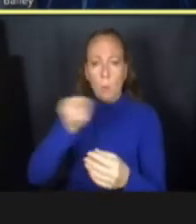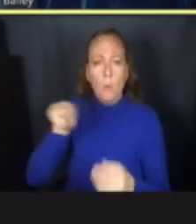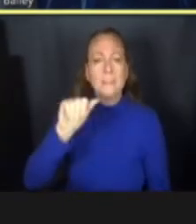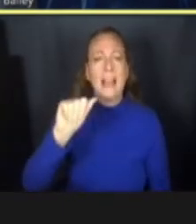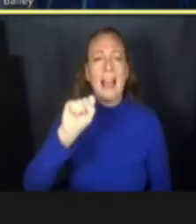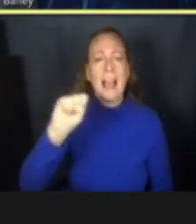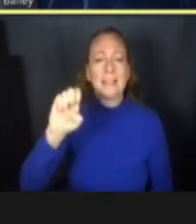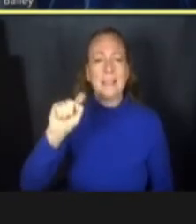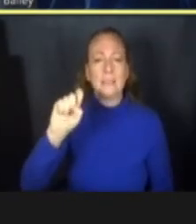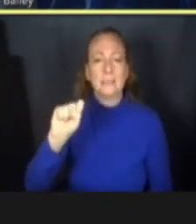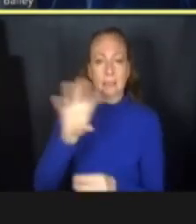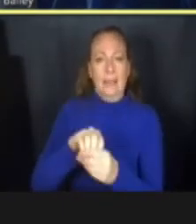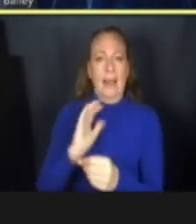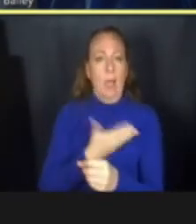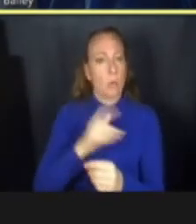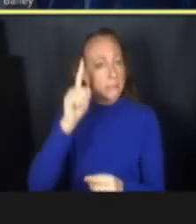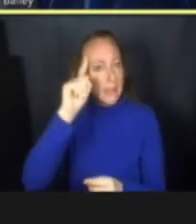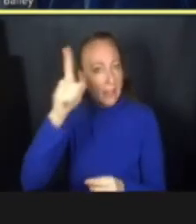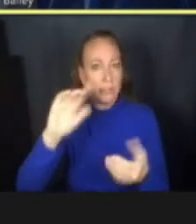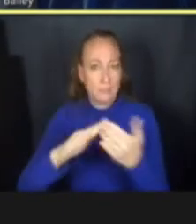in our intelligence community. Next slide.